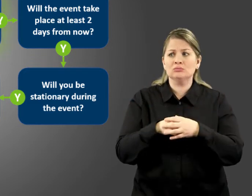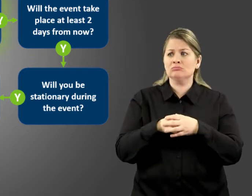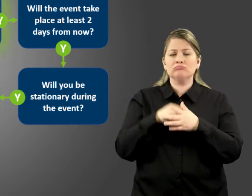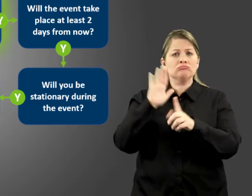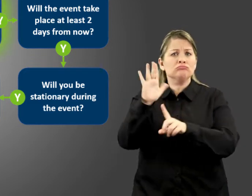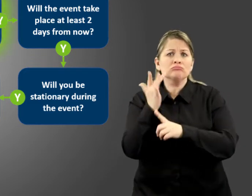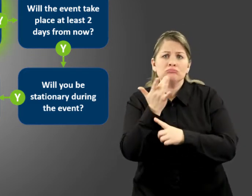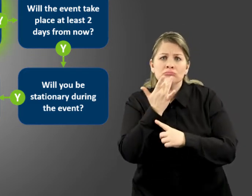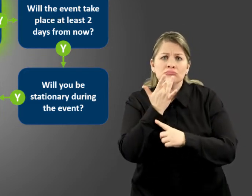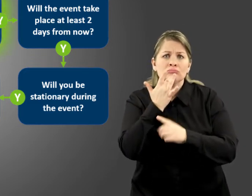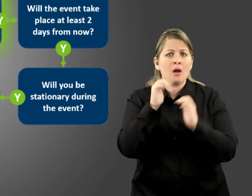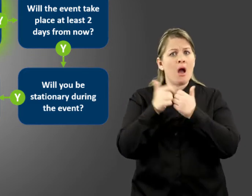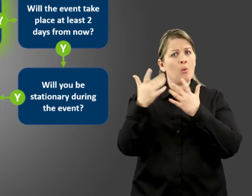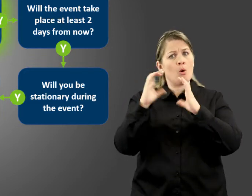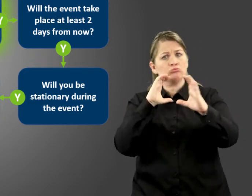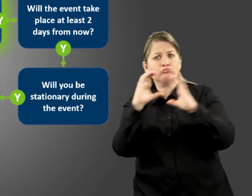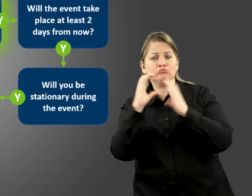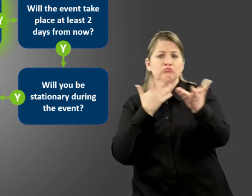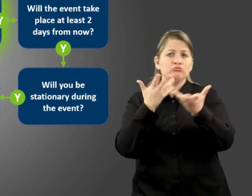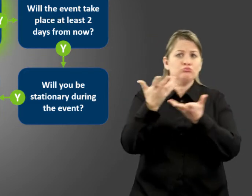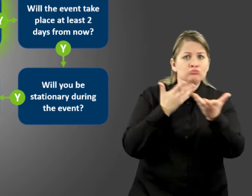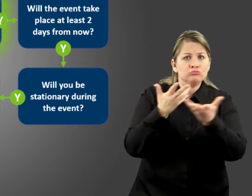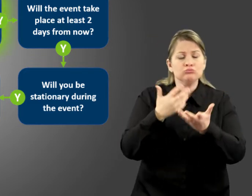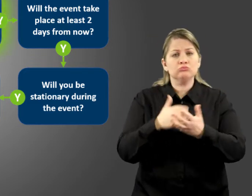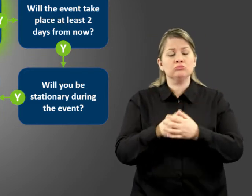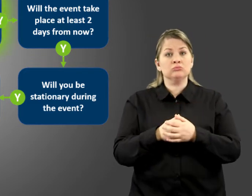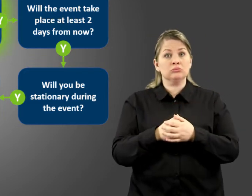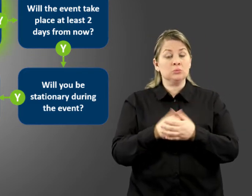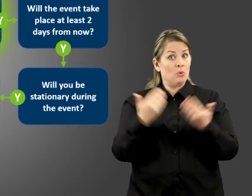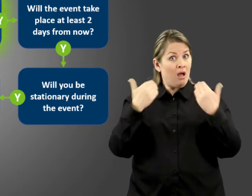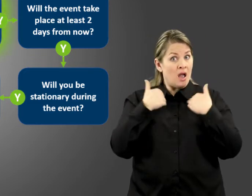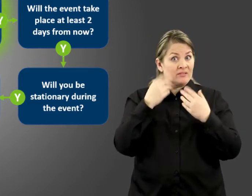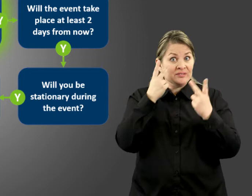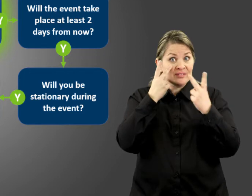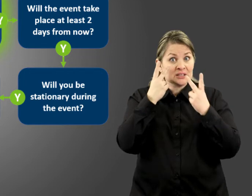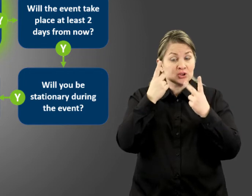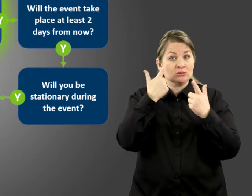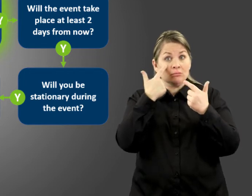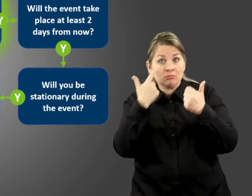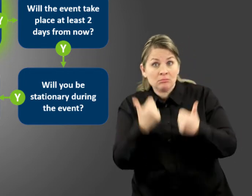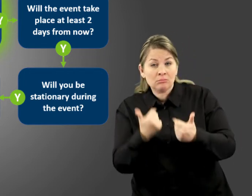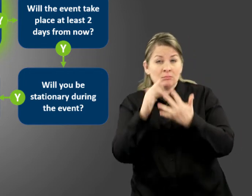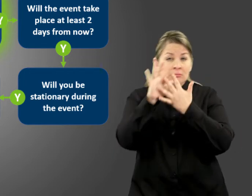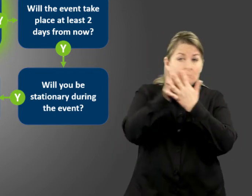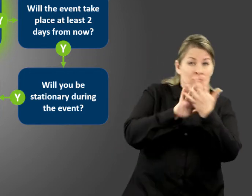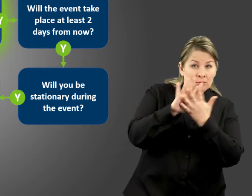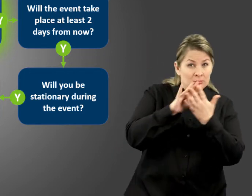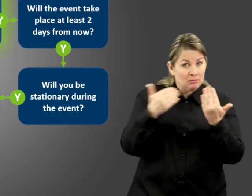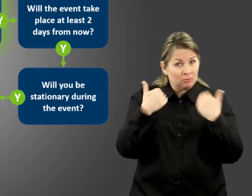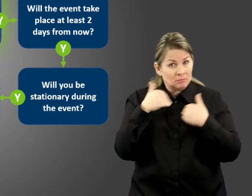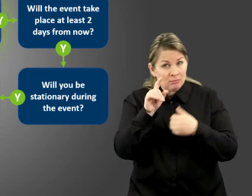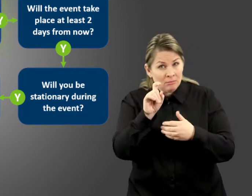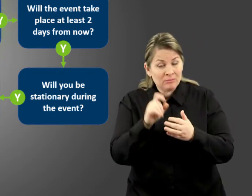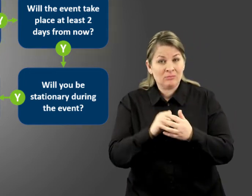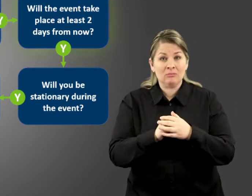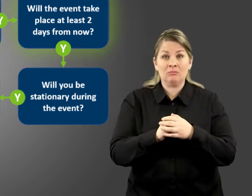If the person has significant visual limitations.